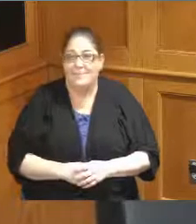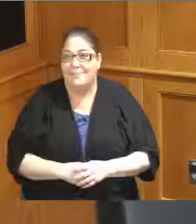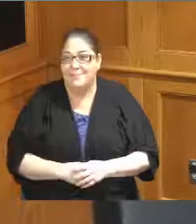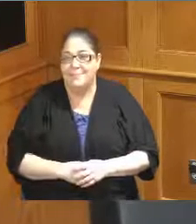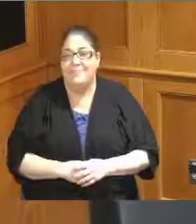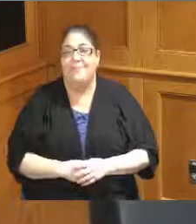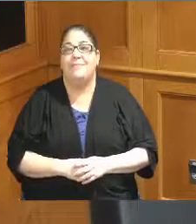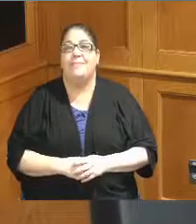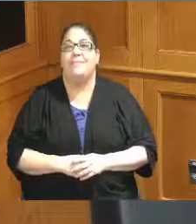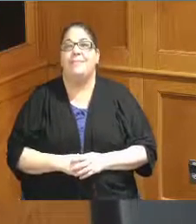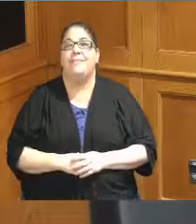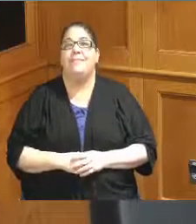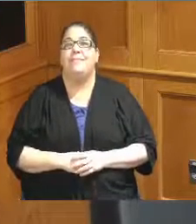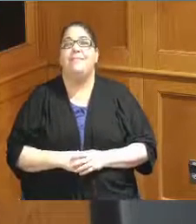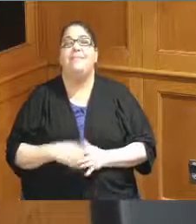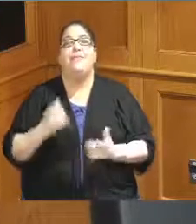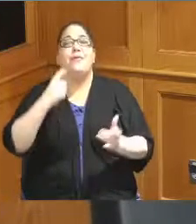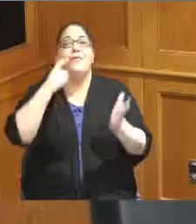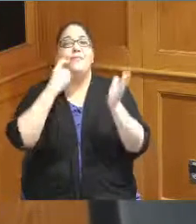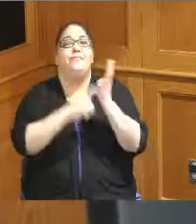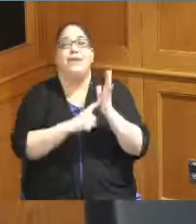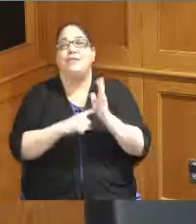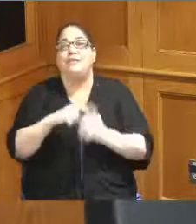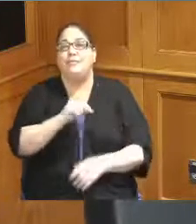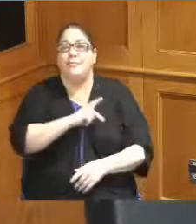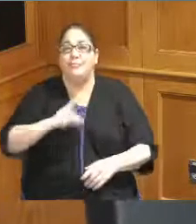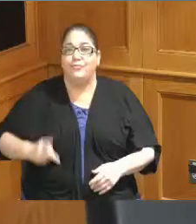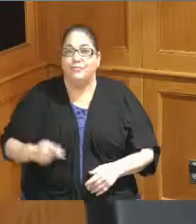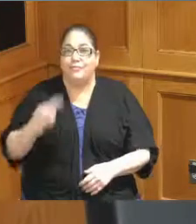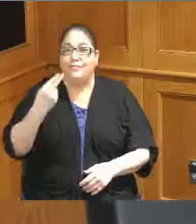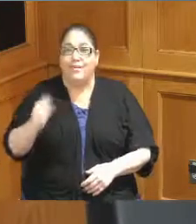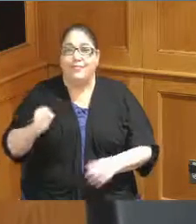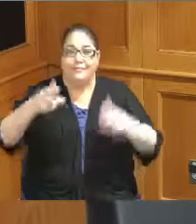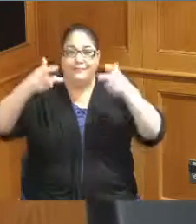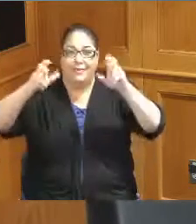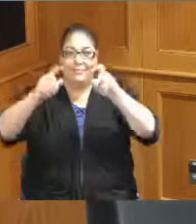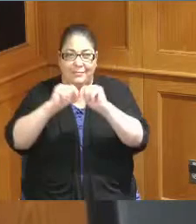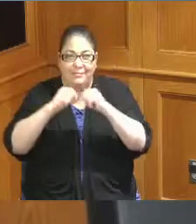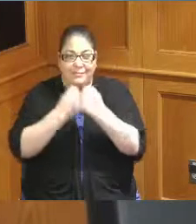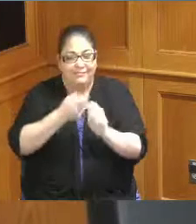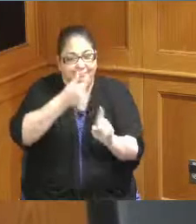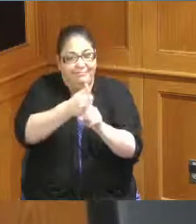Proclamation recognizing Princeton High School girls basketball team for their victory in the